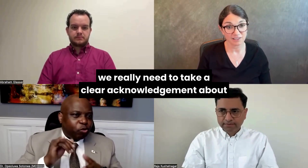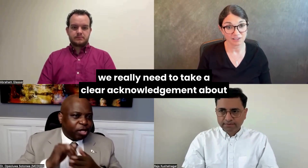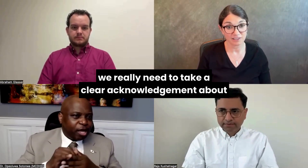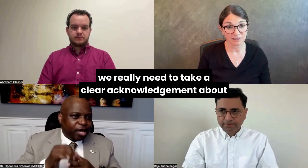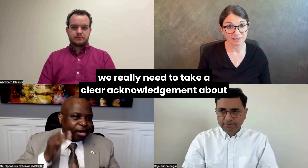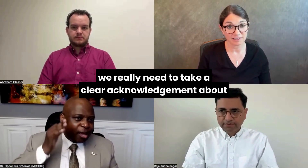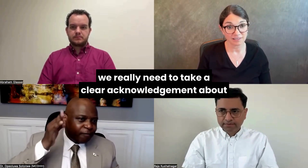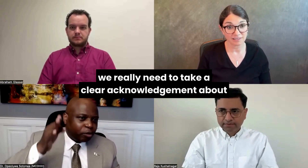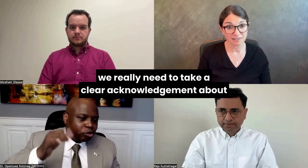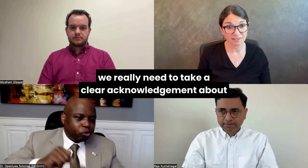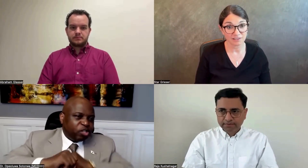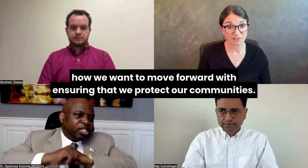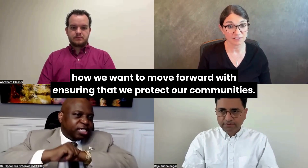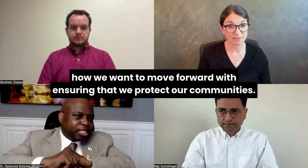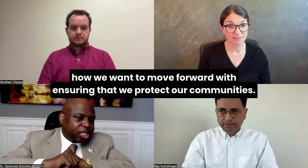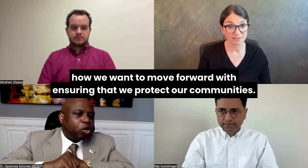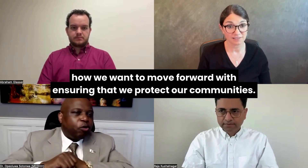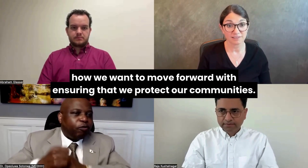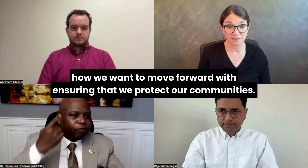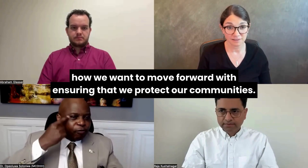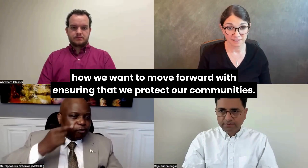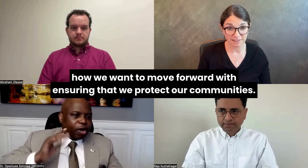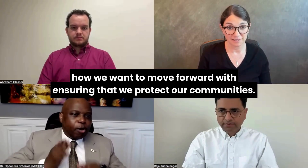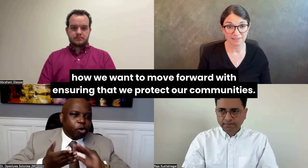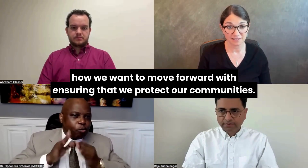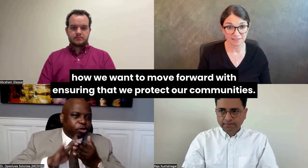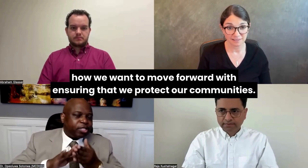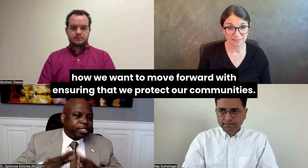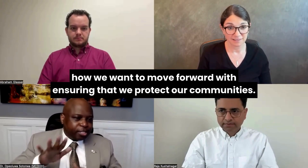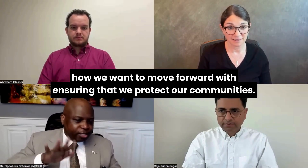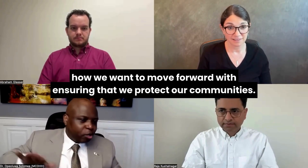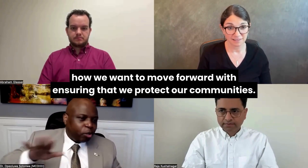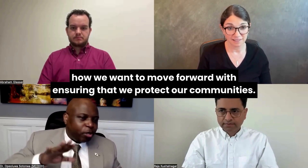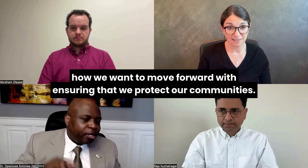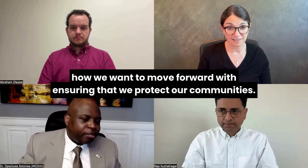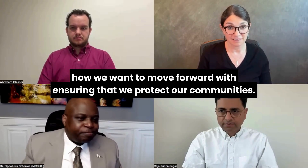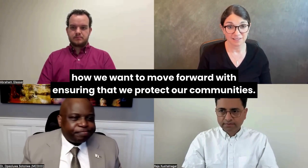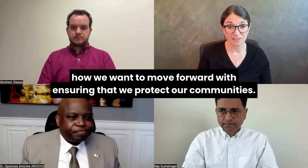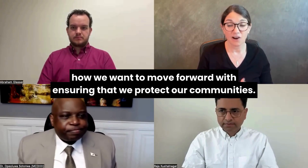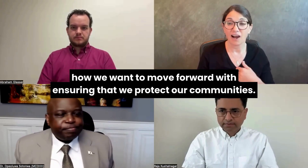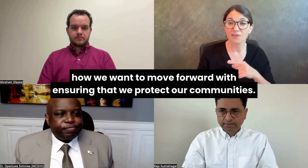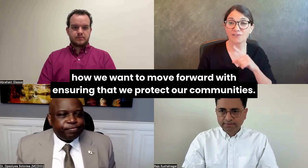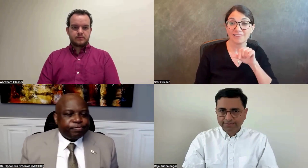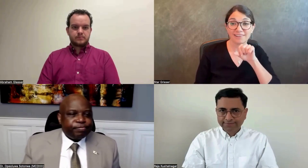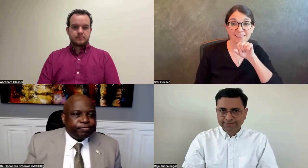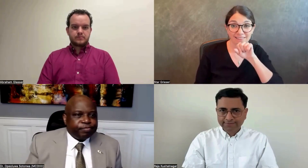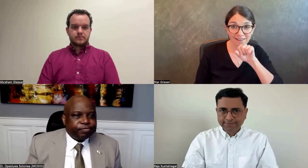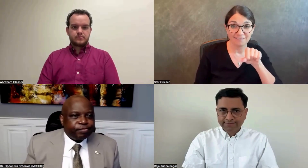how we want to move forward with ensuring that we protect our communities. I really love that.